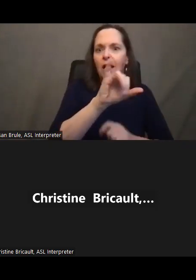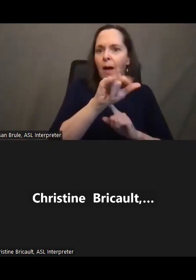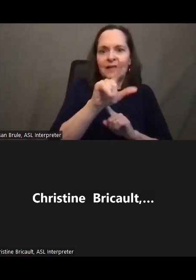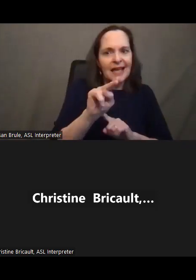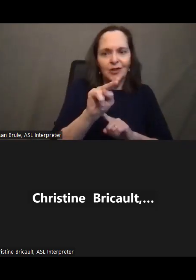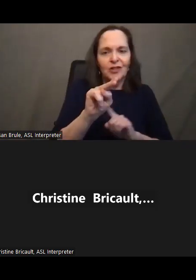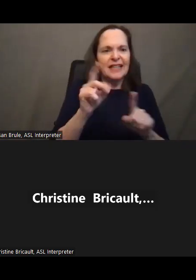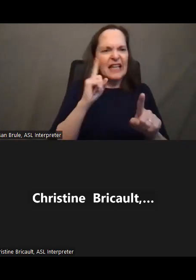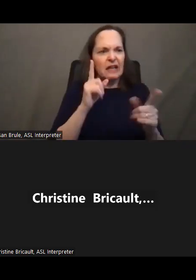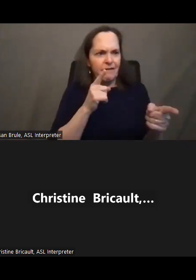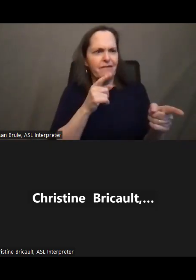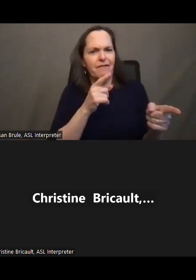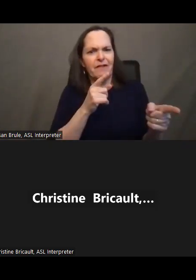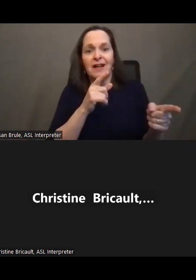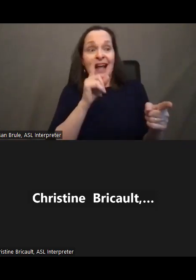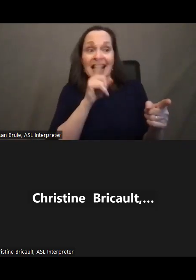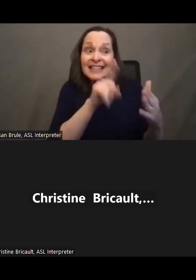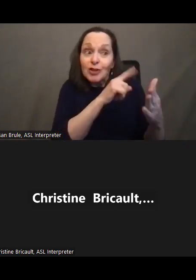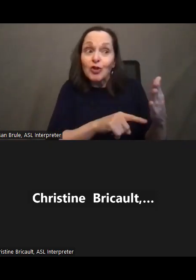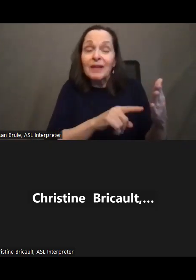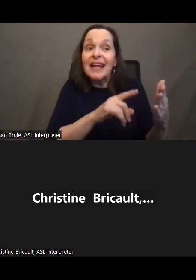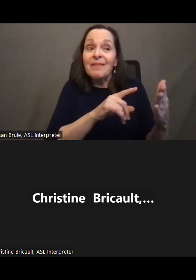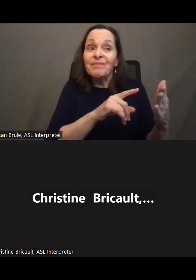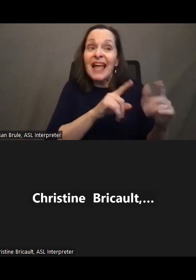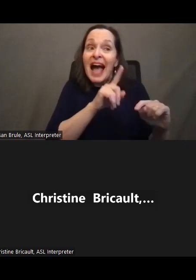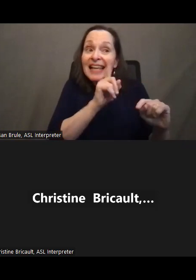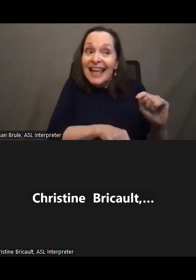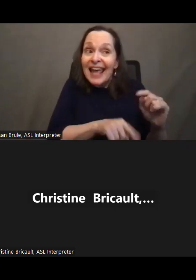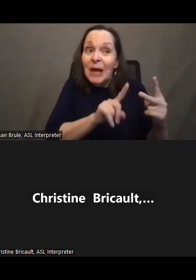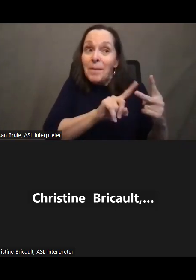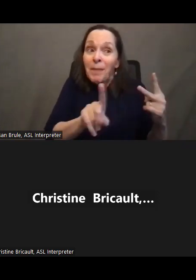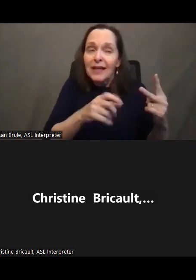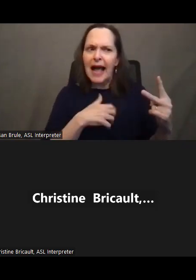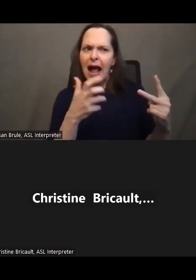So keep that in mind when you're thinking about how you're structuring your programs.